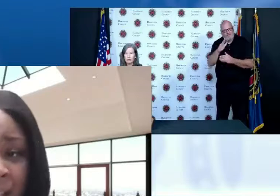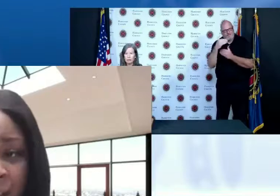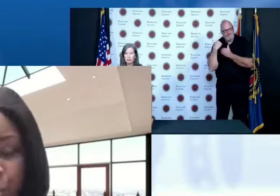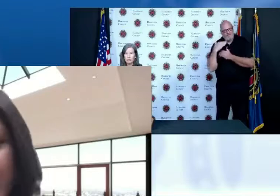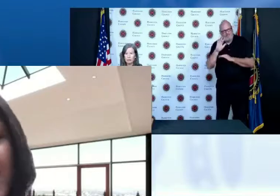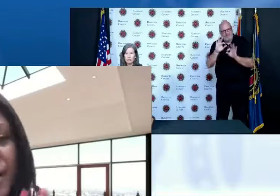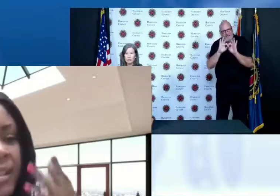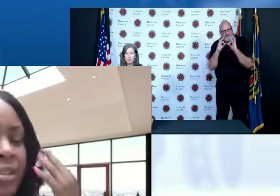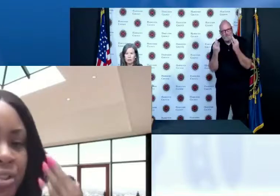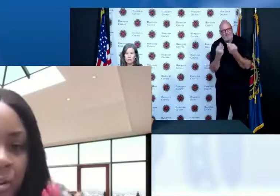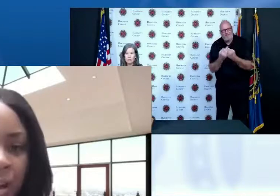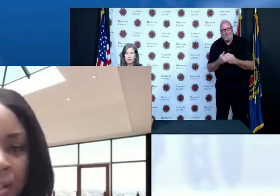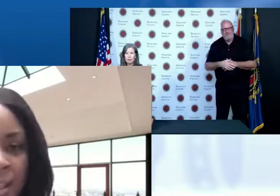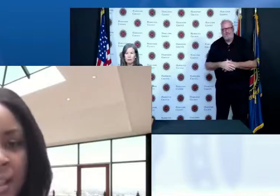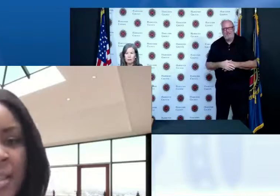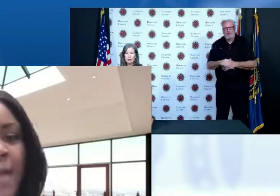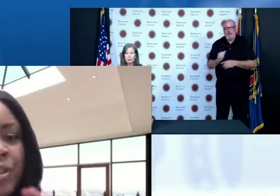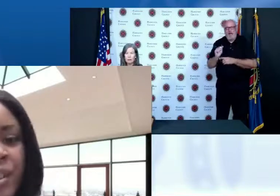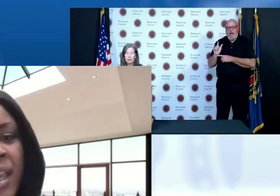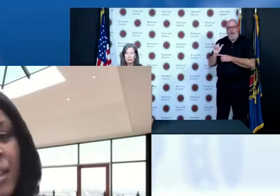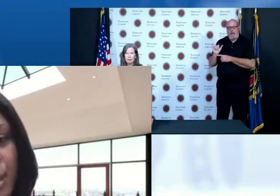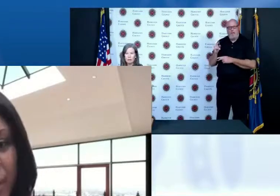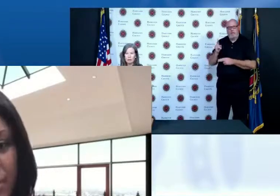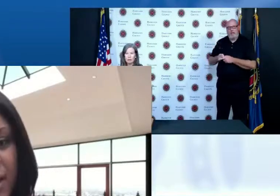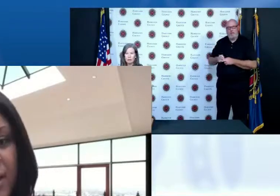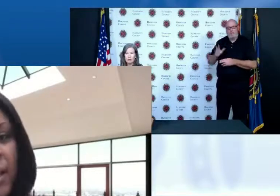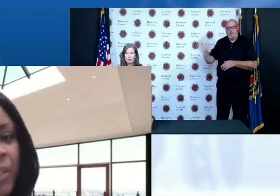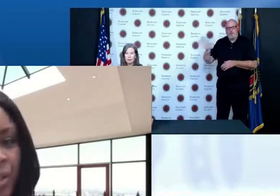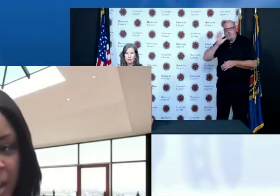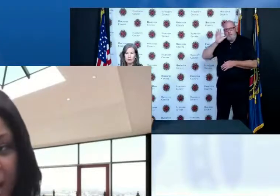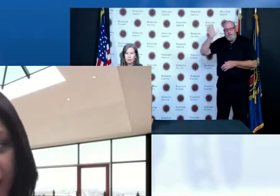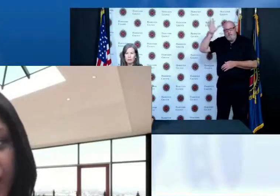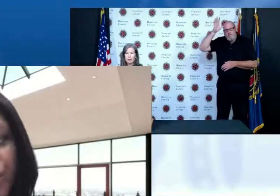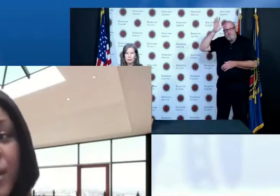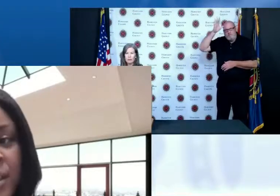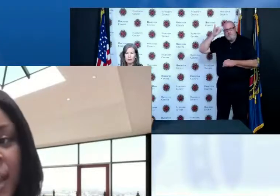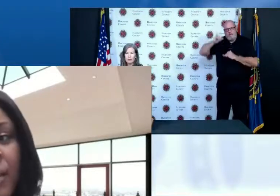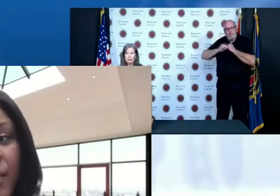who has congenital heart disease you can take that 20 minutes of your day and you could save a